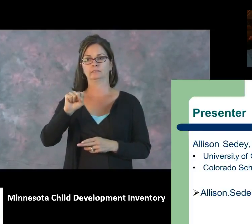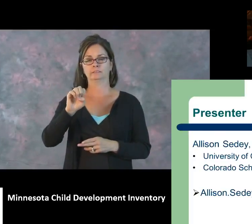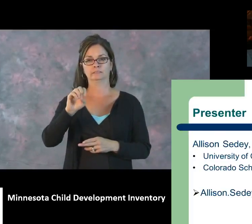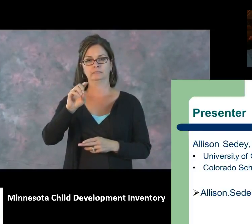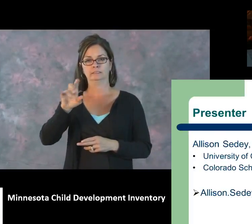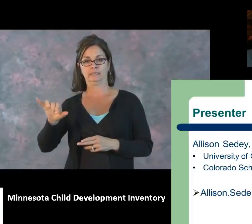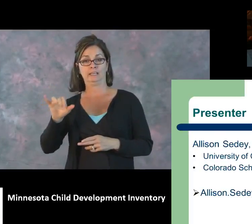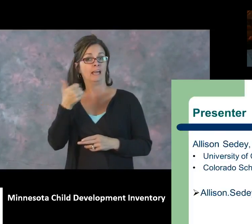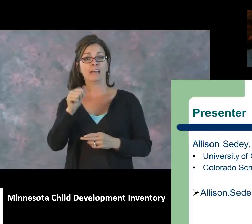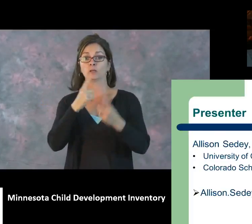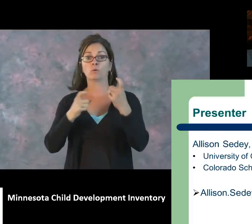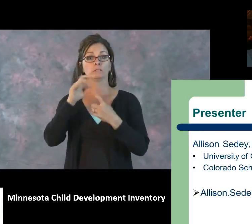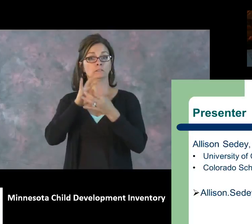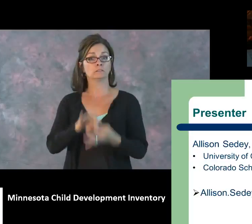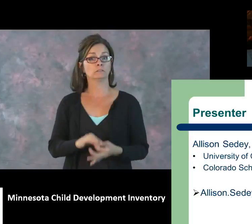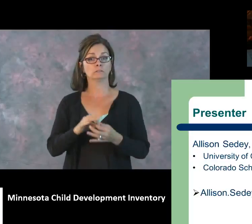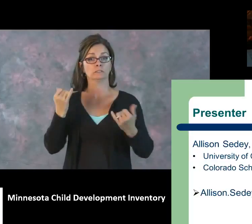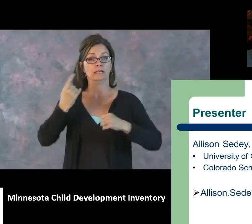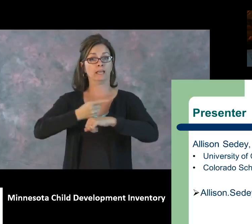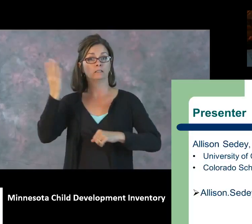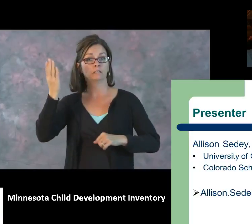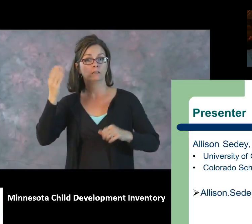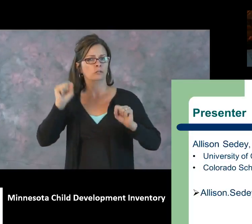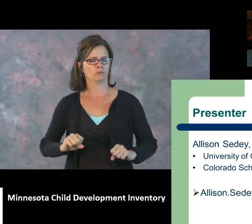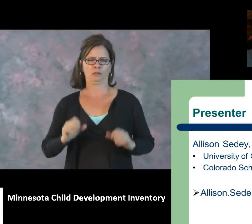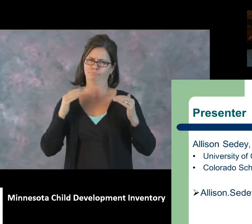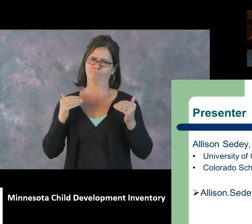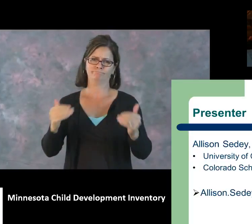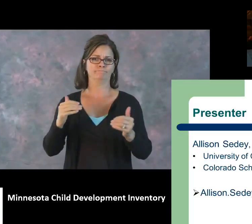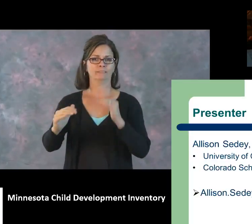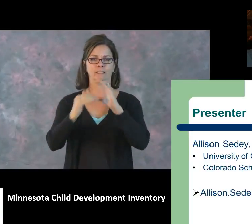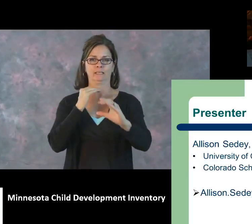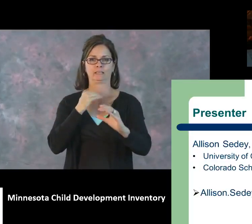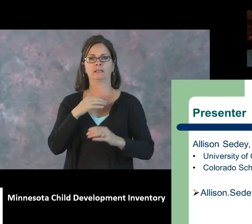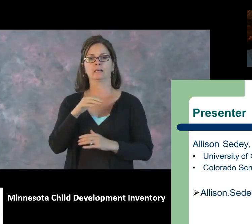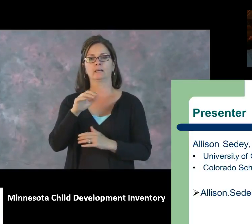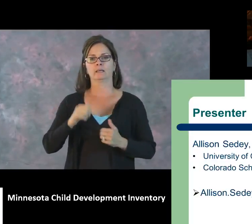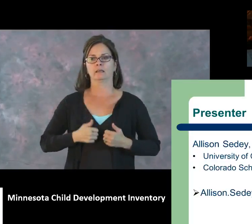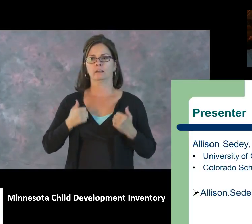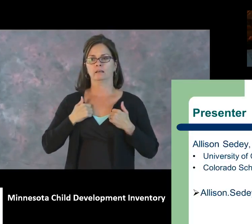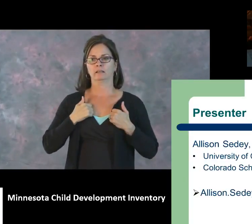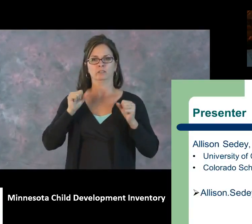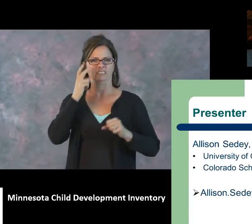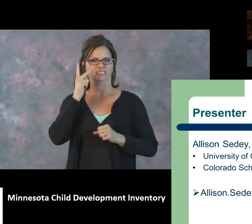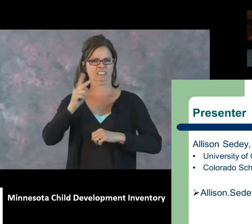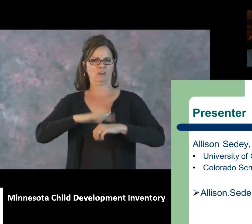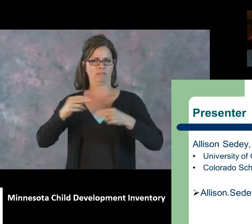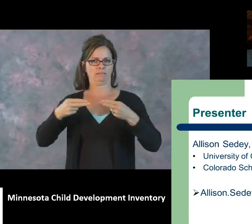about today's presentation, you can feel free to email me at the address shown on the slide below.